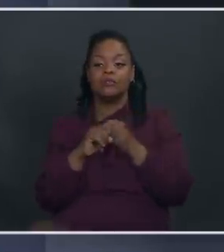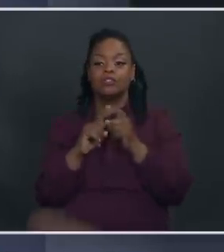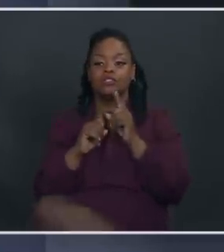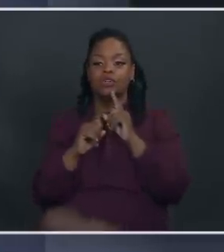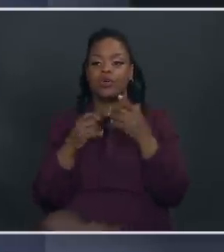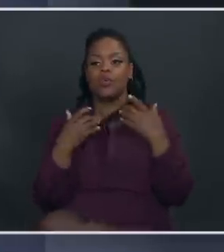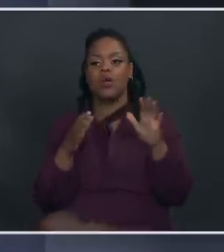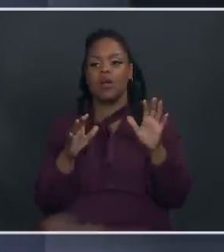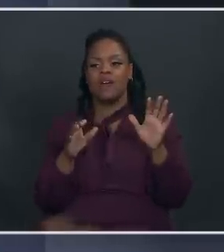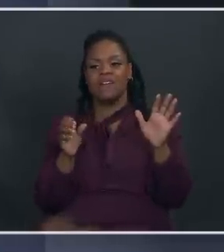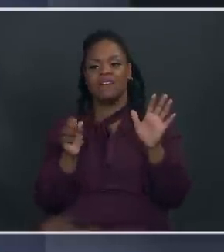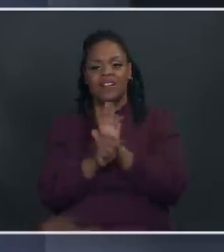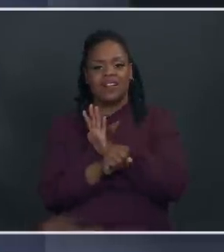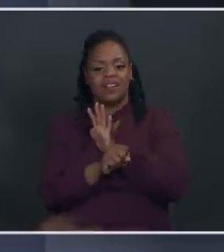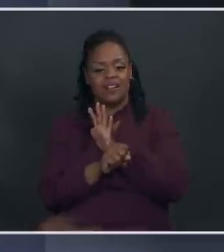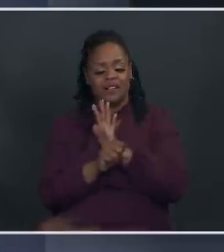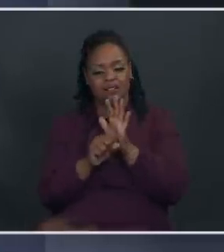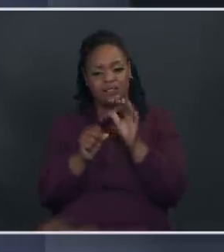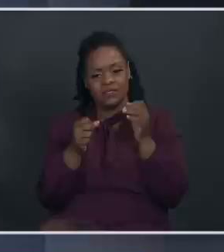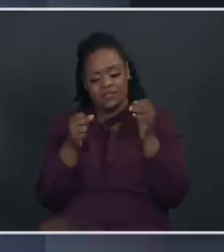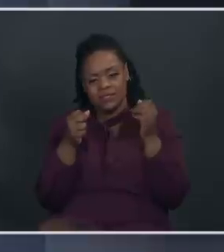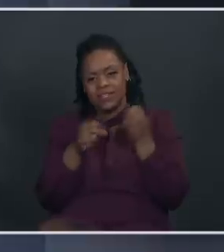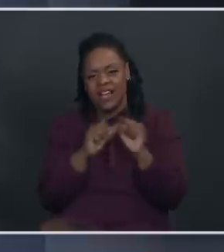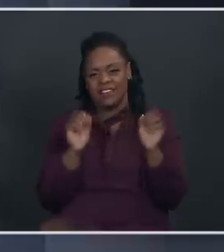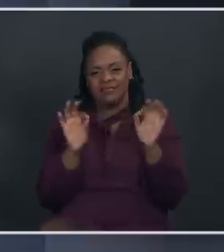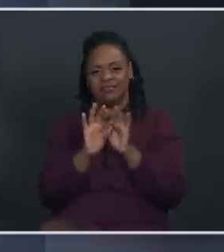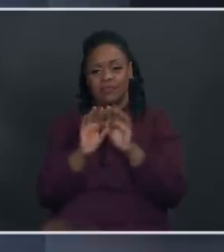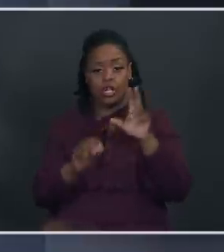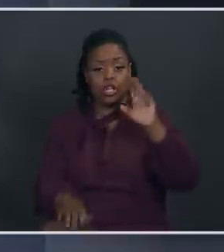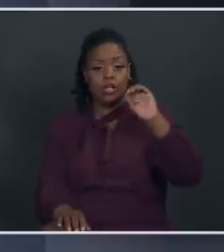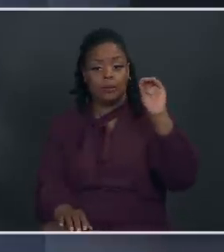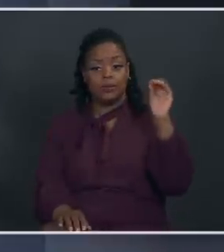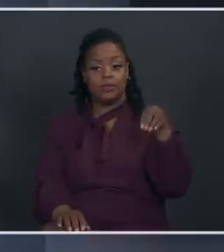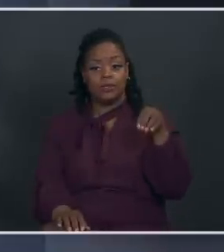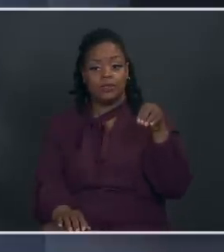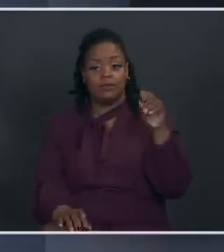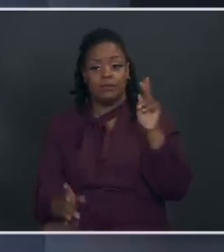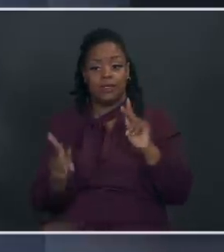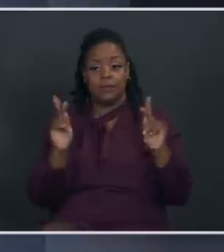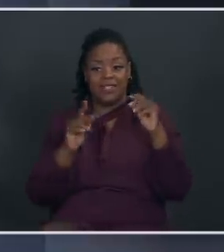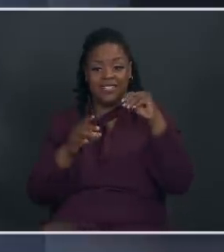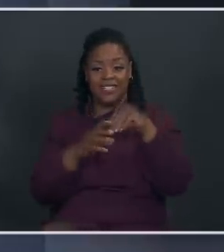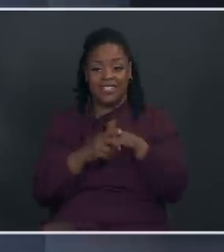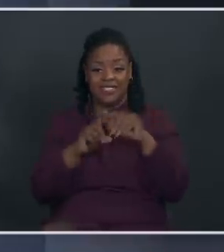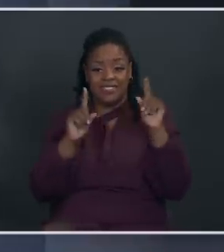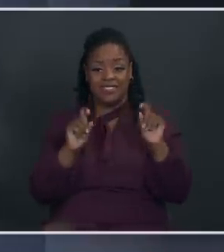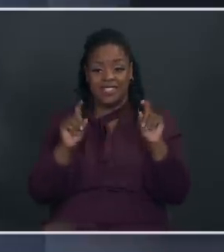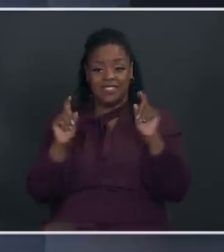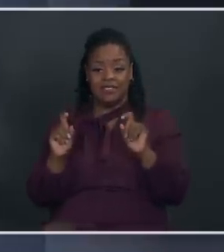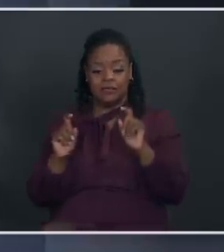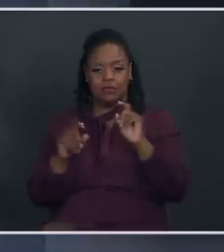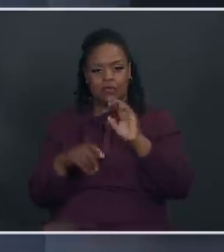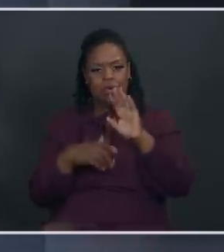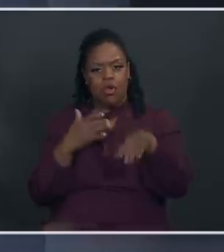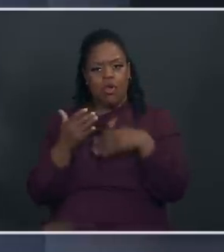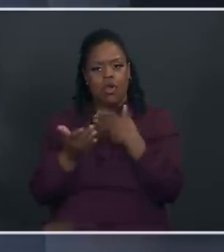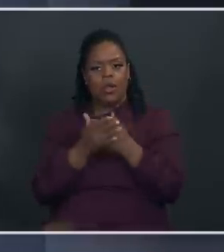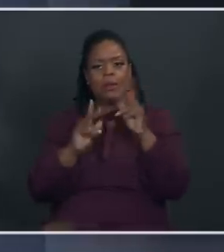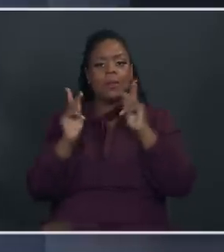About 30 percent of U.S. participants in those trials were Hispanic, African American, Asian, or Native American; about half were older adults.